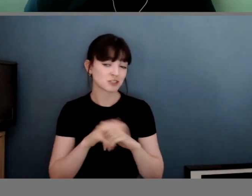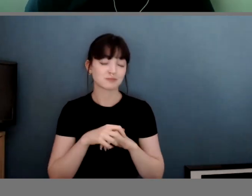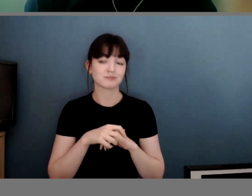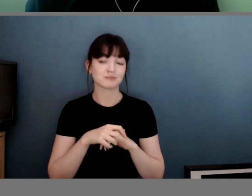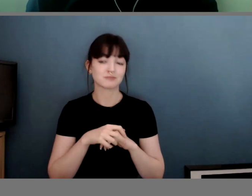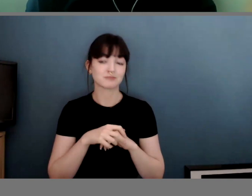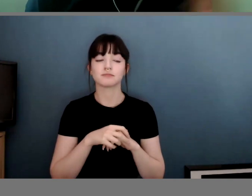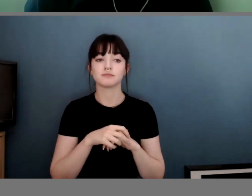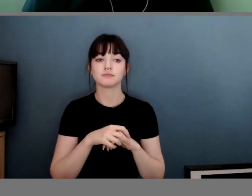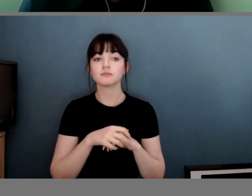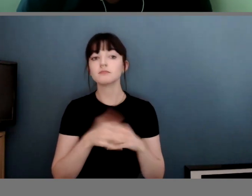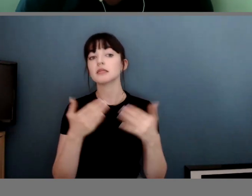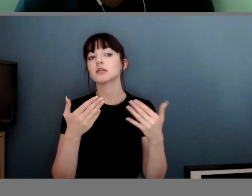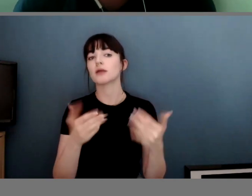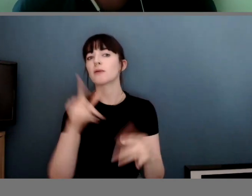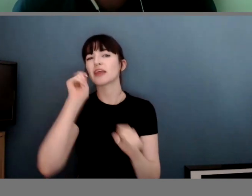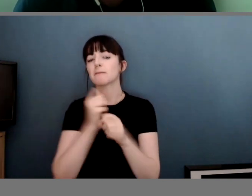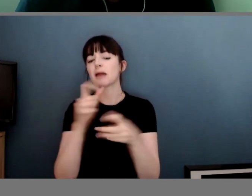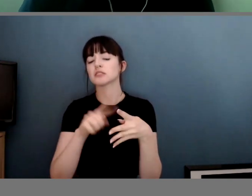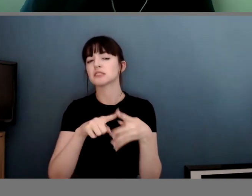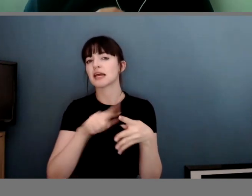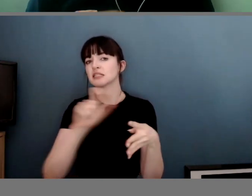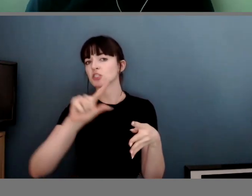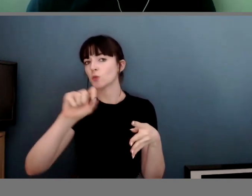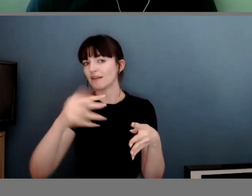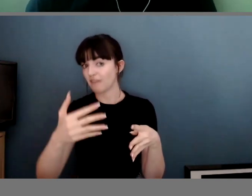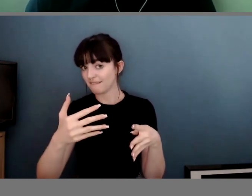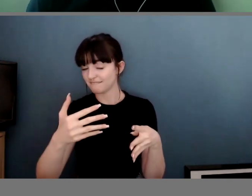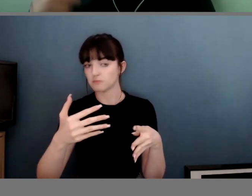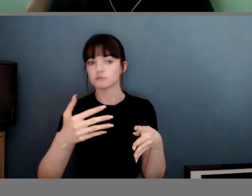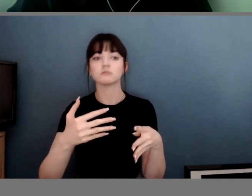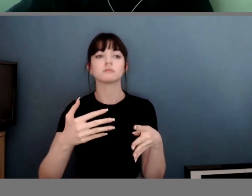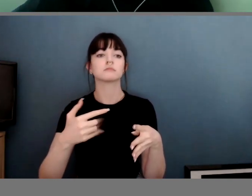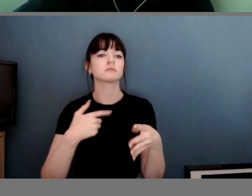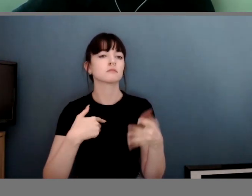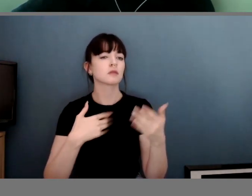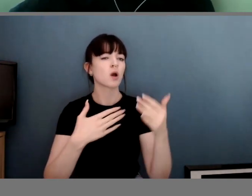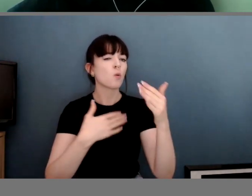section 25 which we have just gone through, what level of awareness and understanding